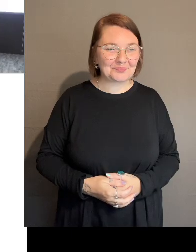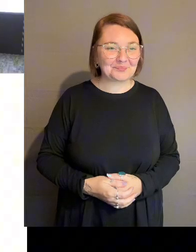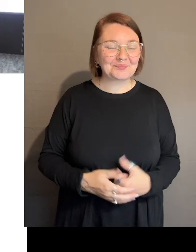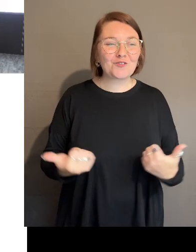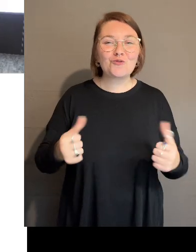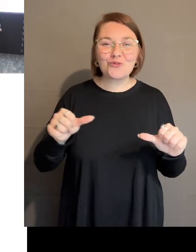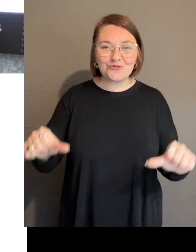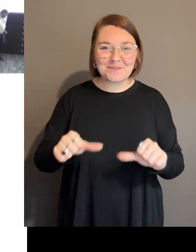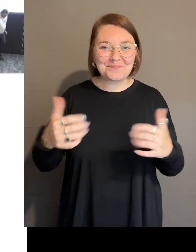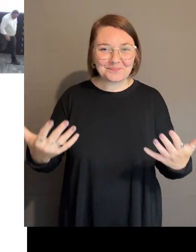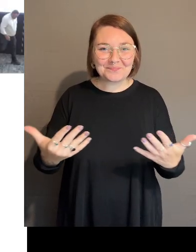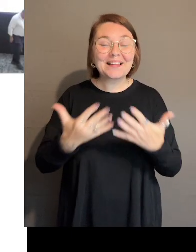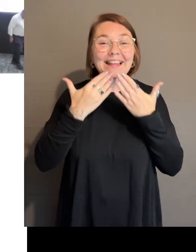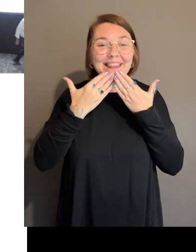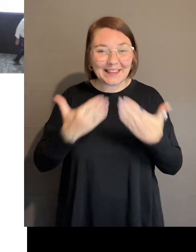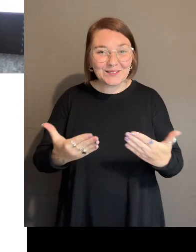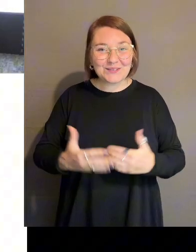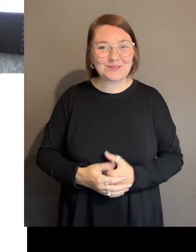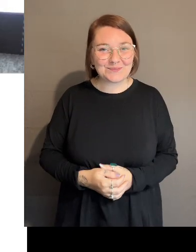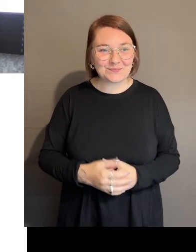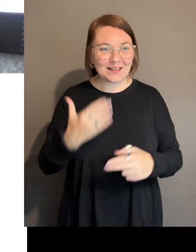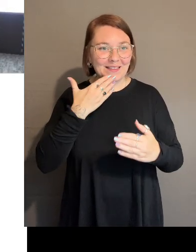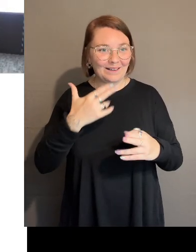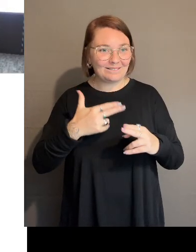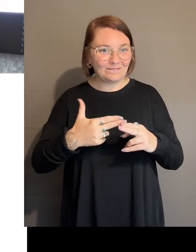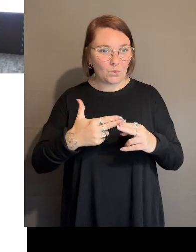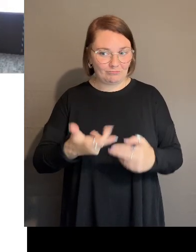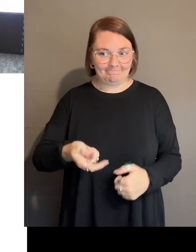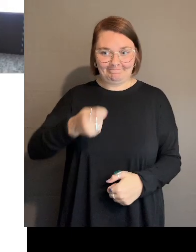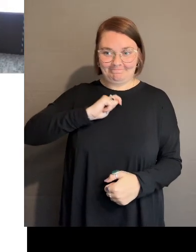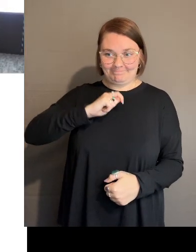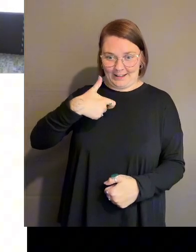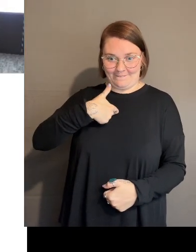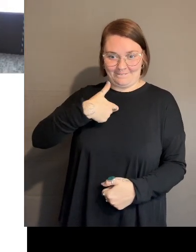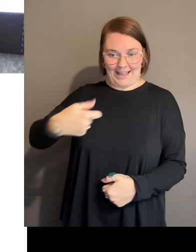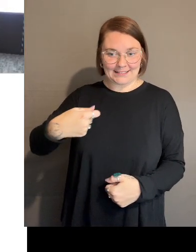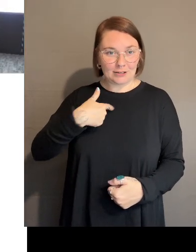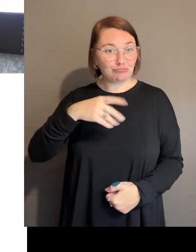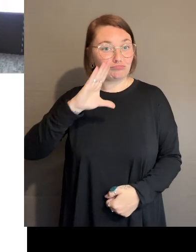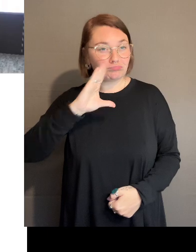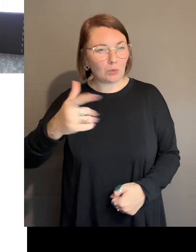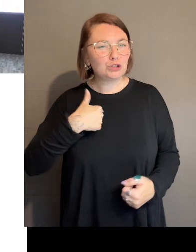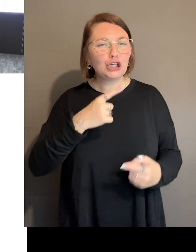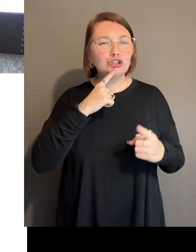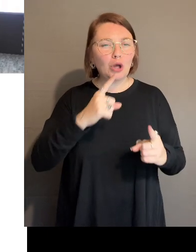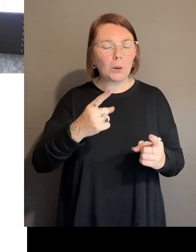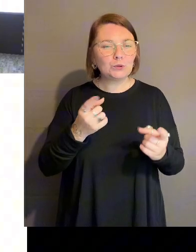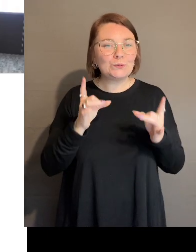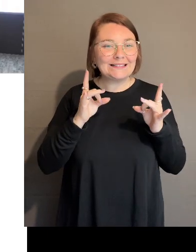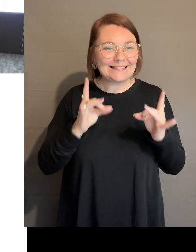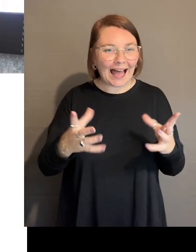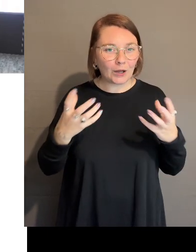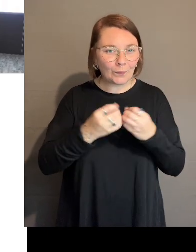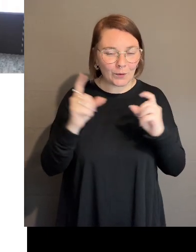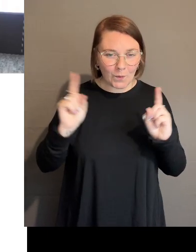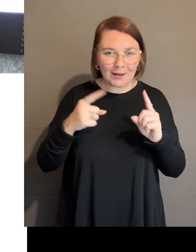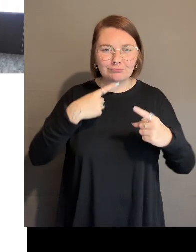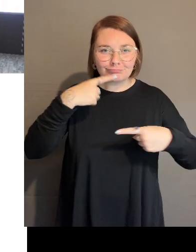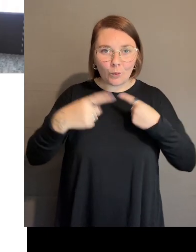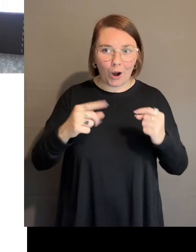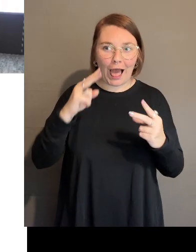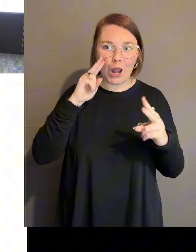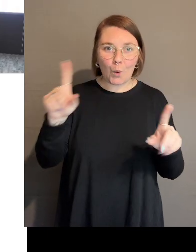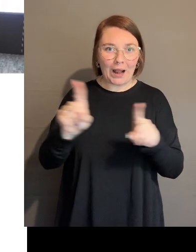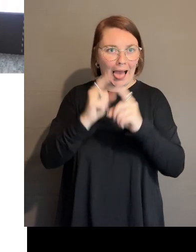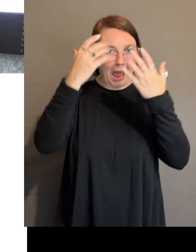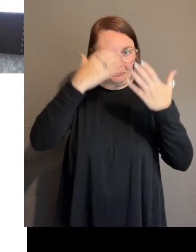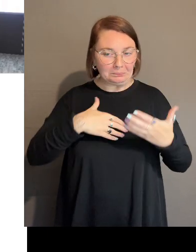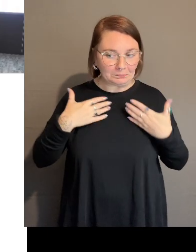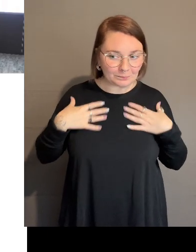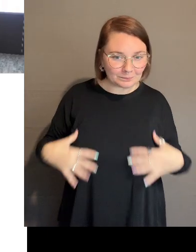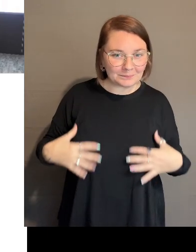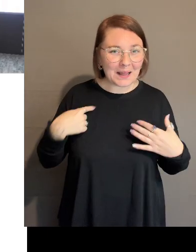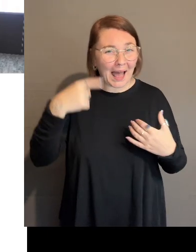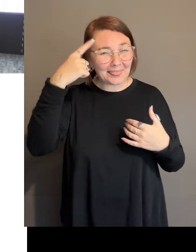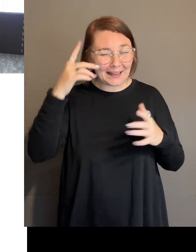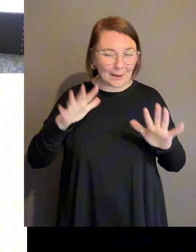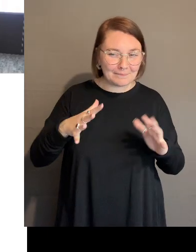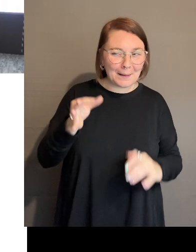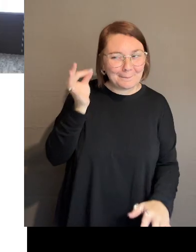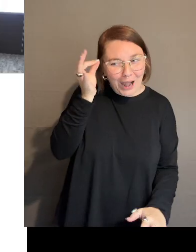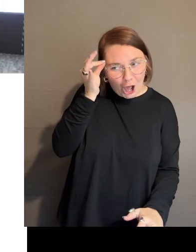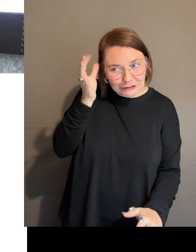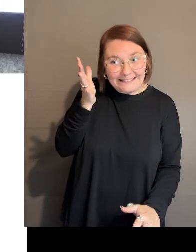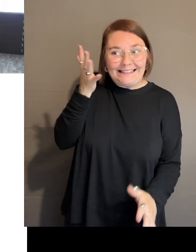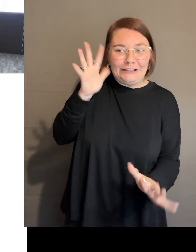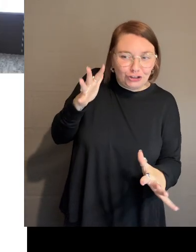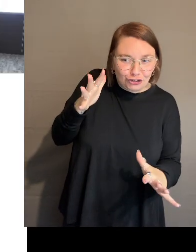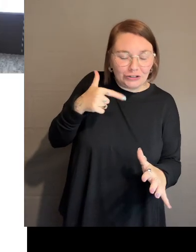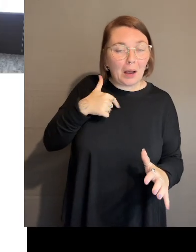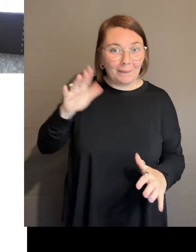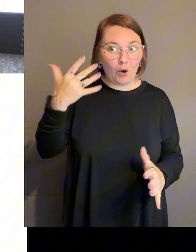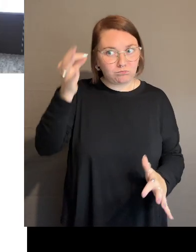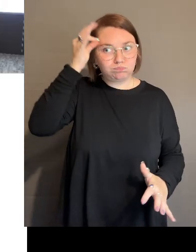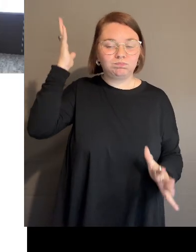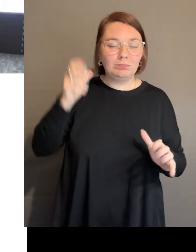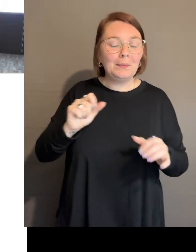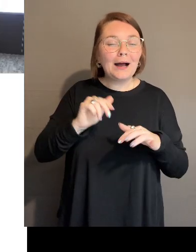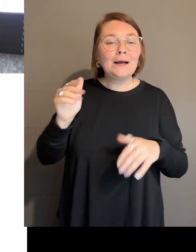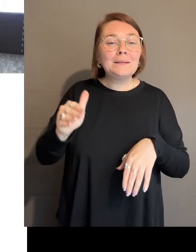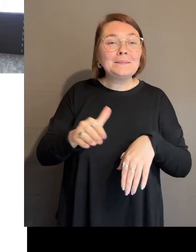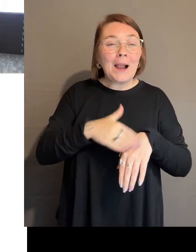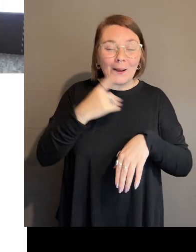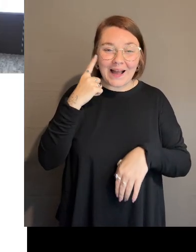All right, well, thank you very much for the invite to present here today. I was told to start out by telling you what I look like, so I think I'm still sort of blondish, I used to be way more blonde, but I have blonde hair, blue eyes.